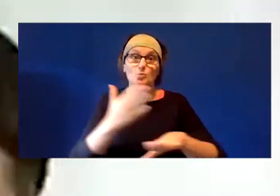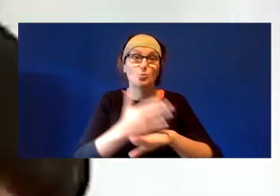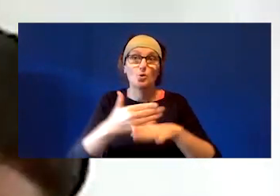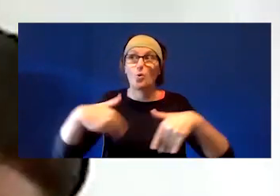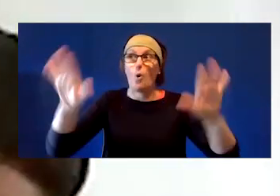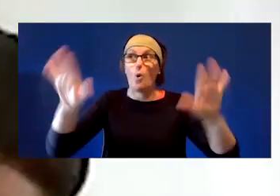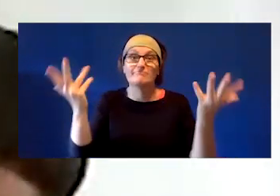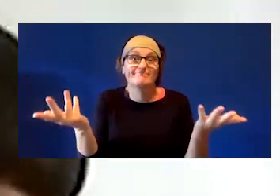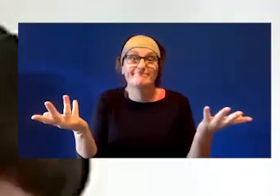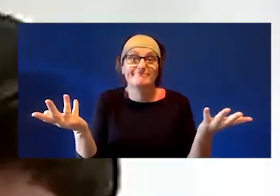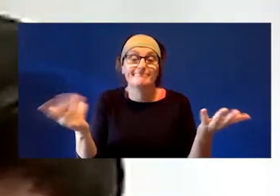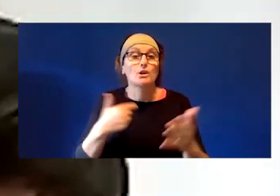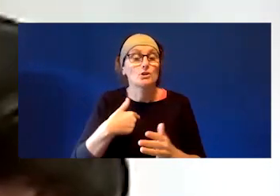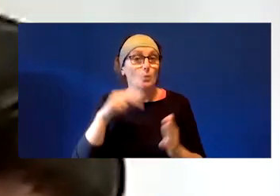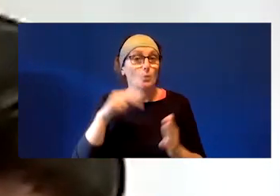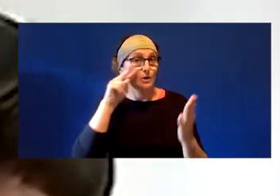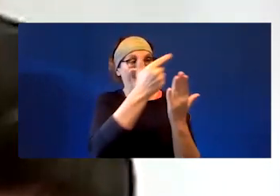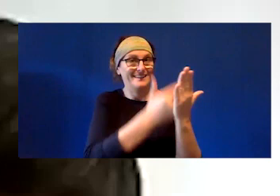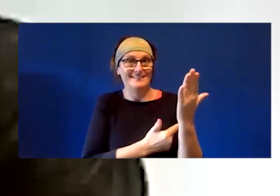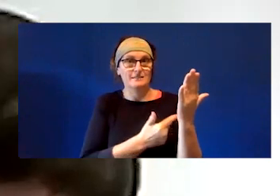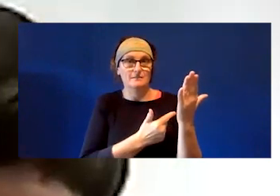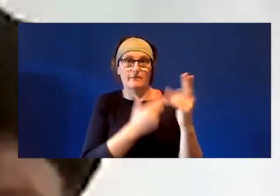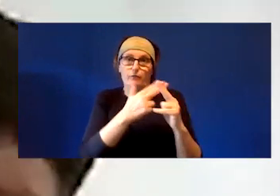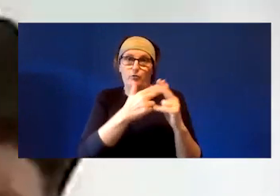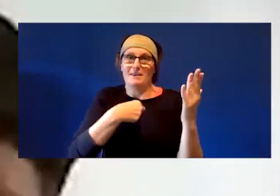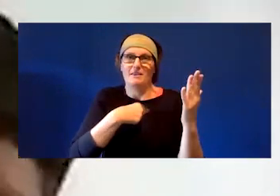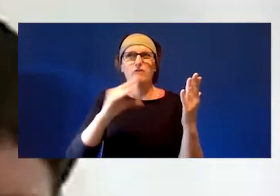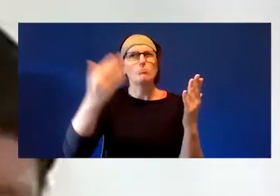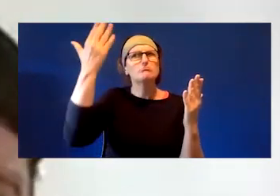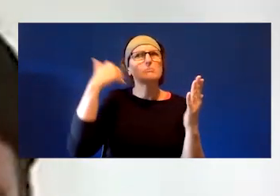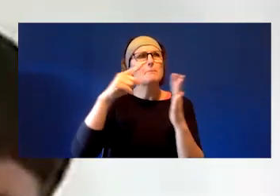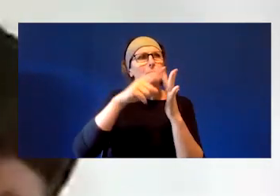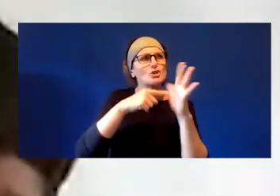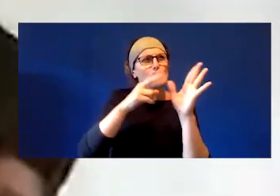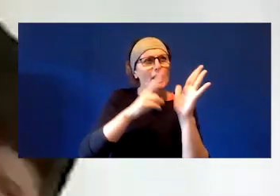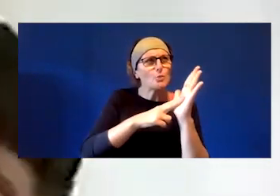And what I noticed was I had been keeping this little list for myself. From kind of January and into February, I had been slowly